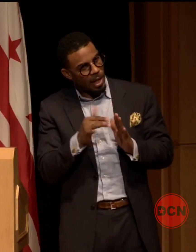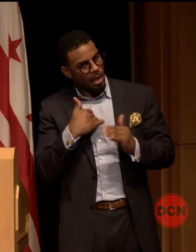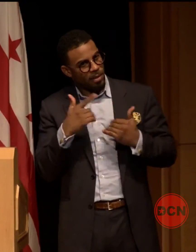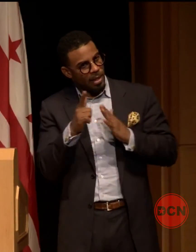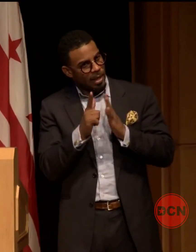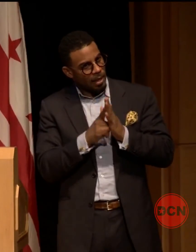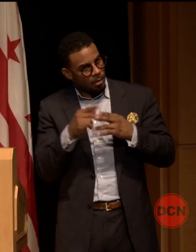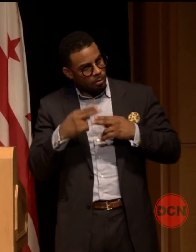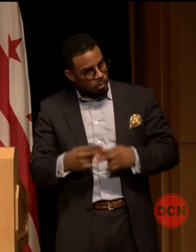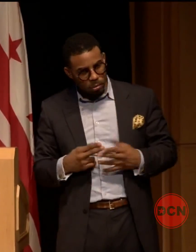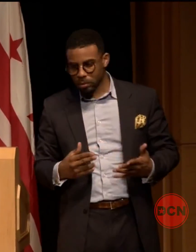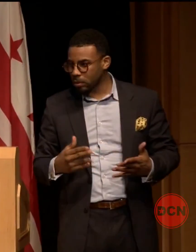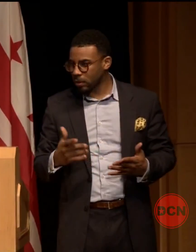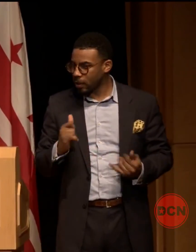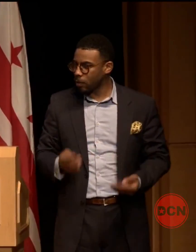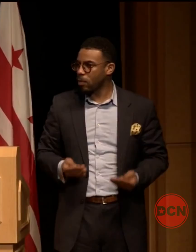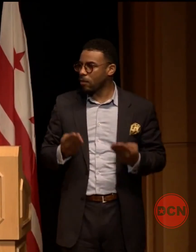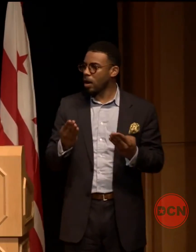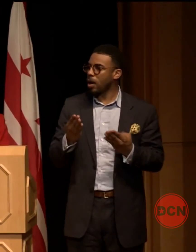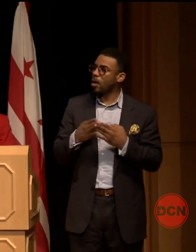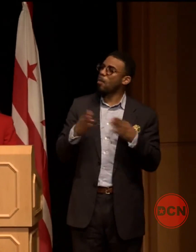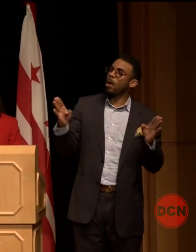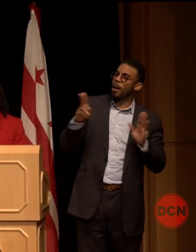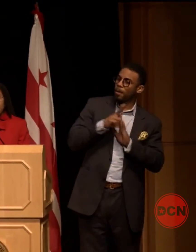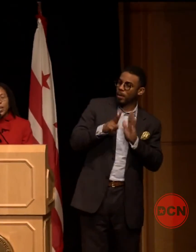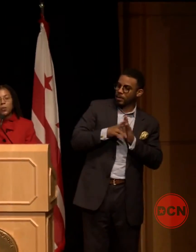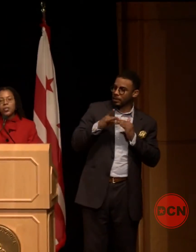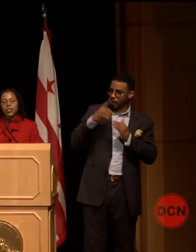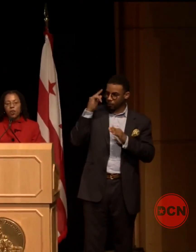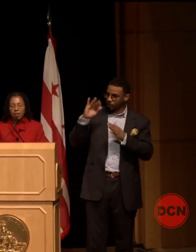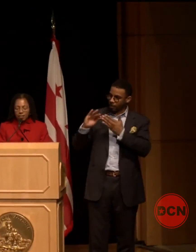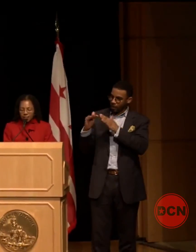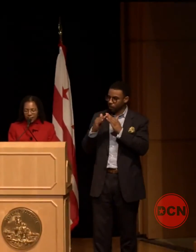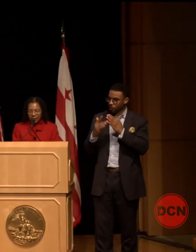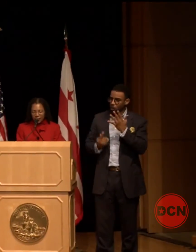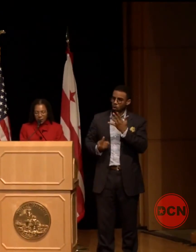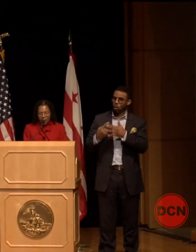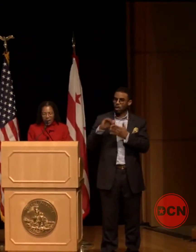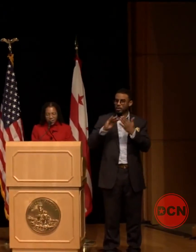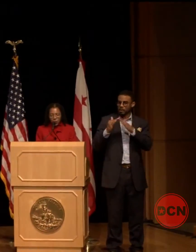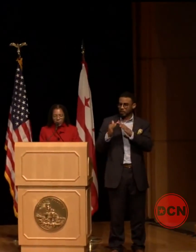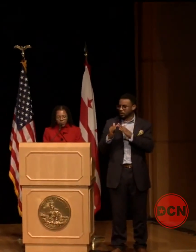WEIGHT. IT PROVIDES BROAD POLICY GUIDANCE FOR NEIGHBORHOODS ACROSS THE CITY AS WELL AS FOR